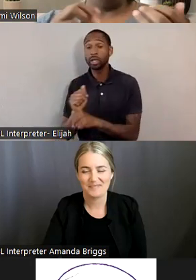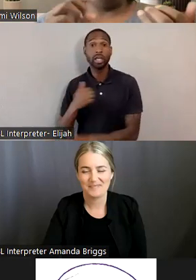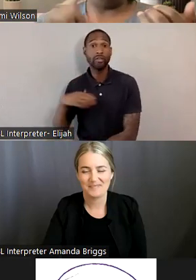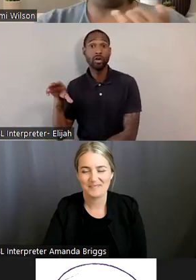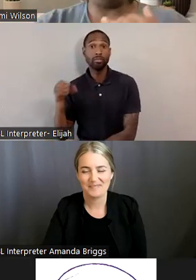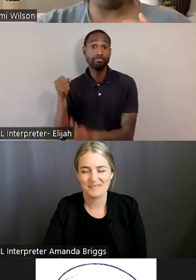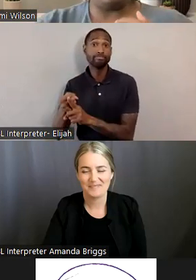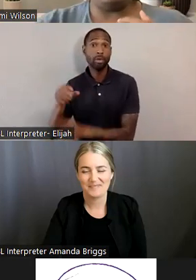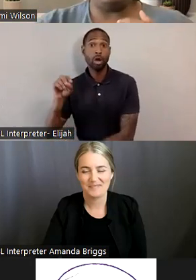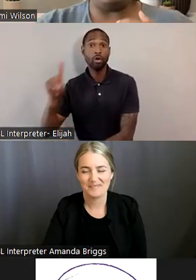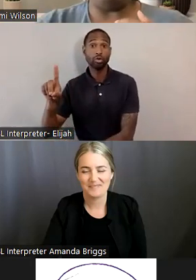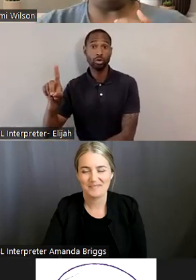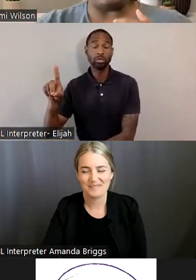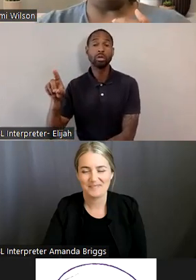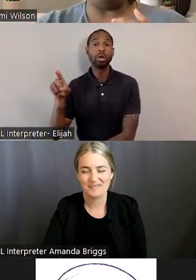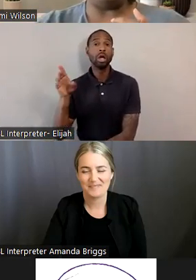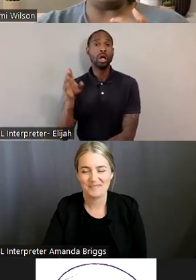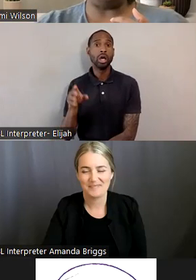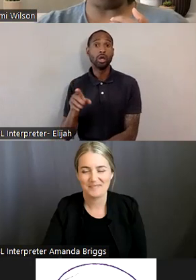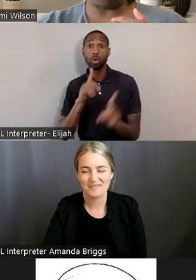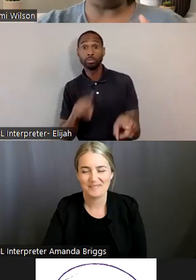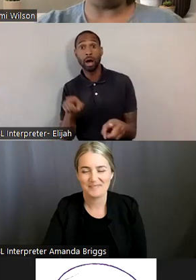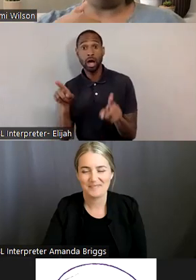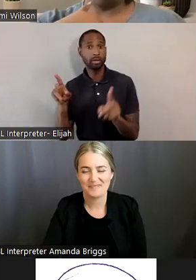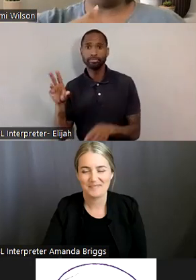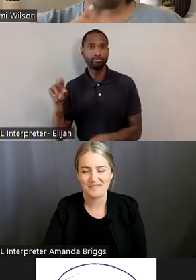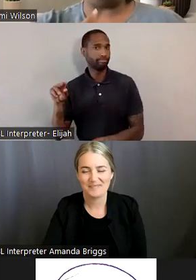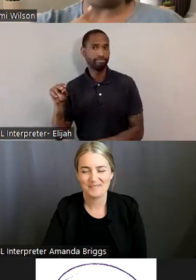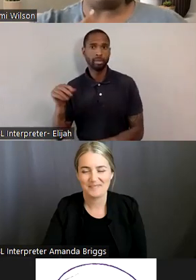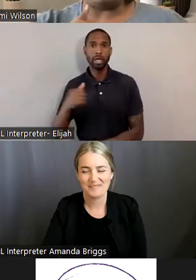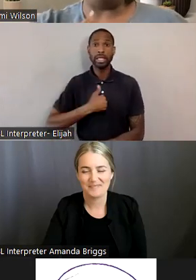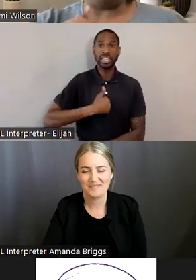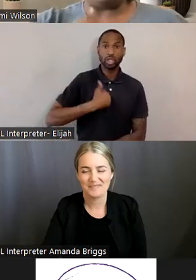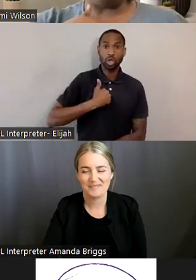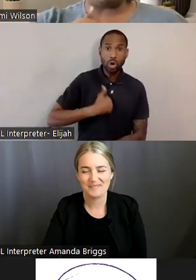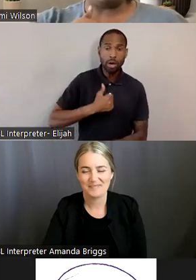So they're going to be unresponsive to that stimuli, that sternal rub. That sternal rub,